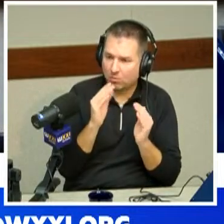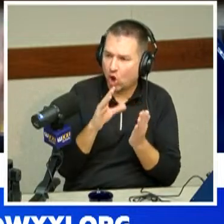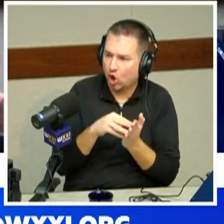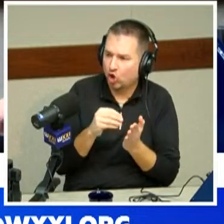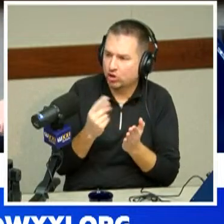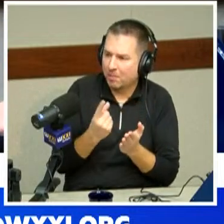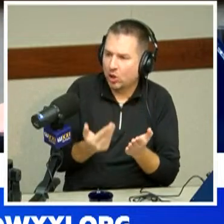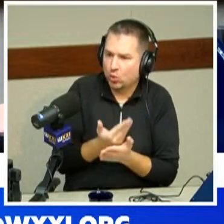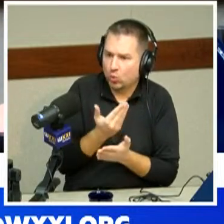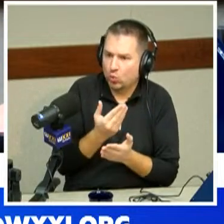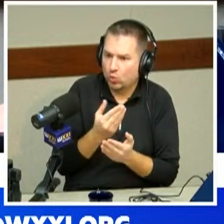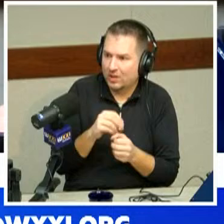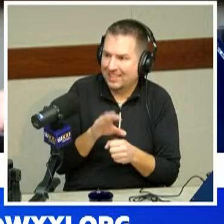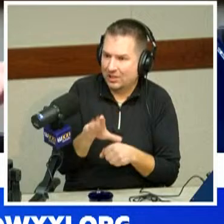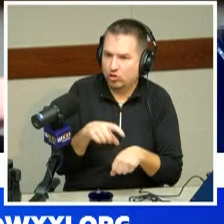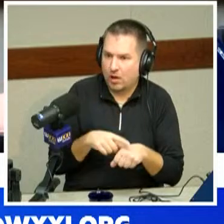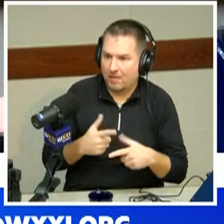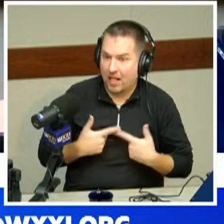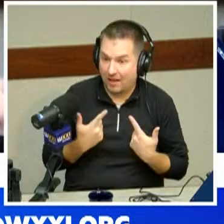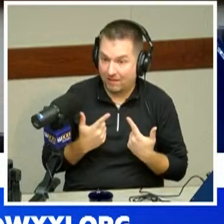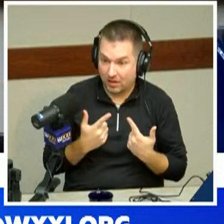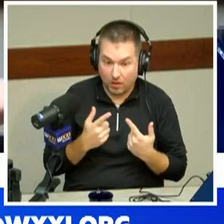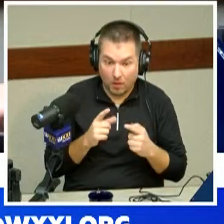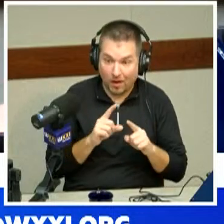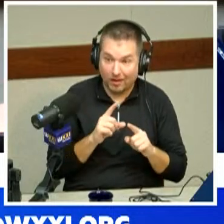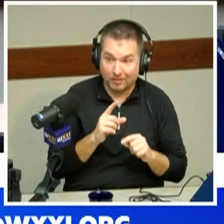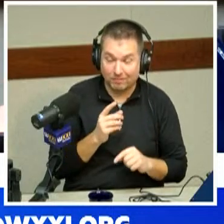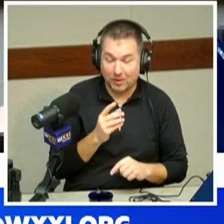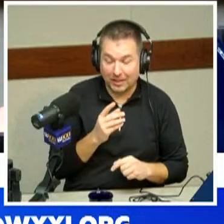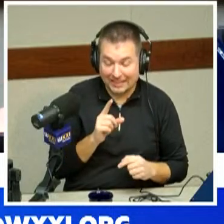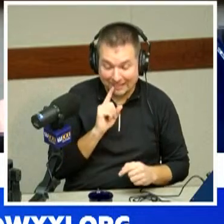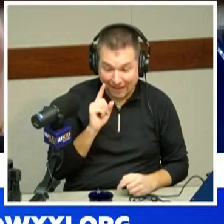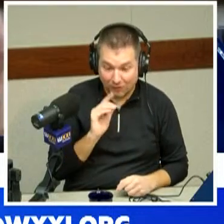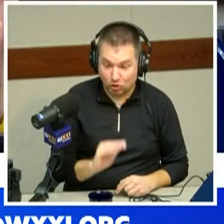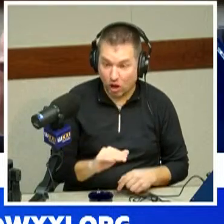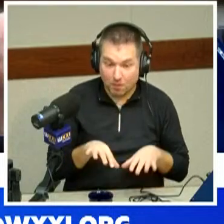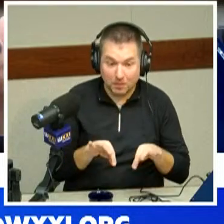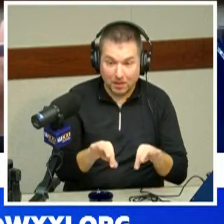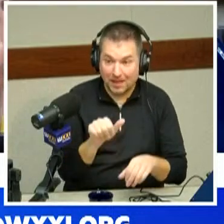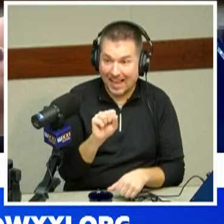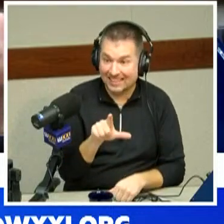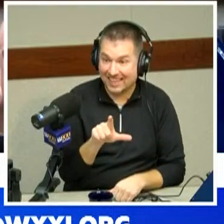easier for a young child that's deaf to pick up American sign language because it's that window